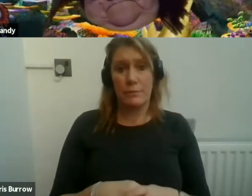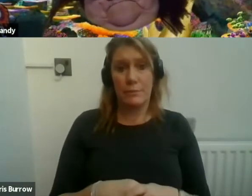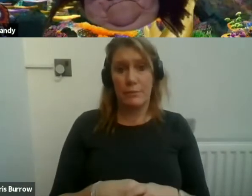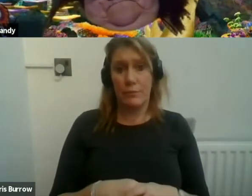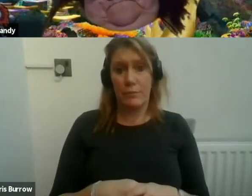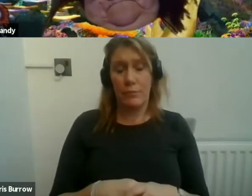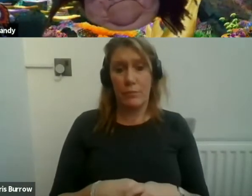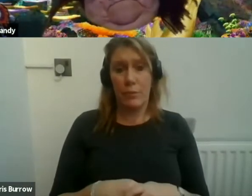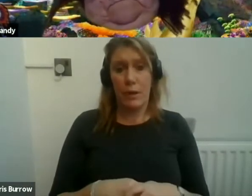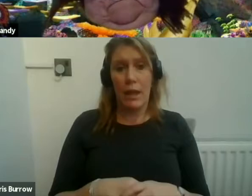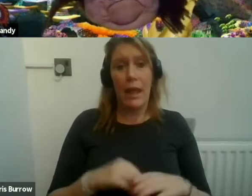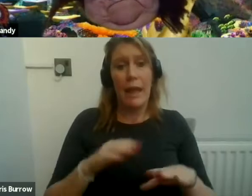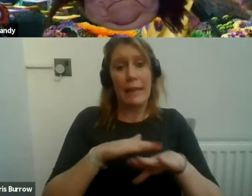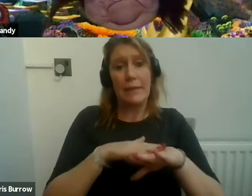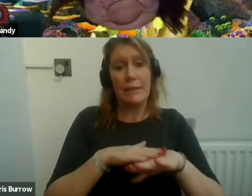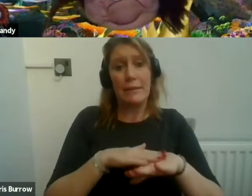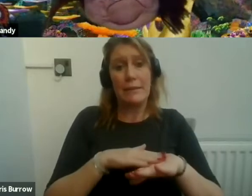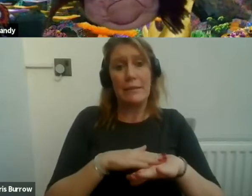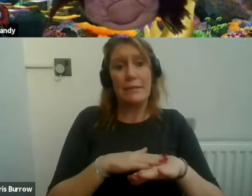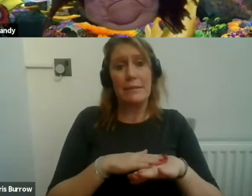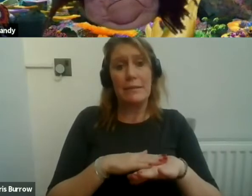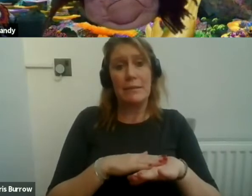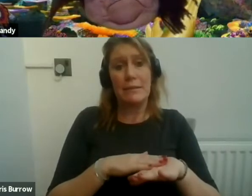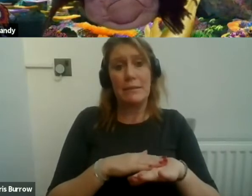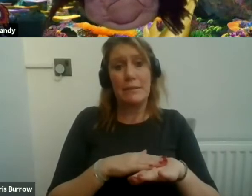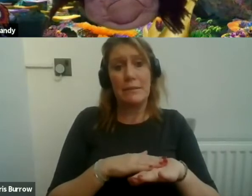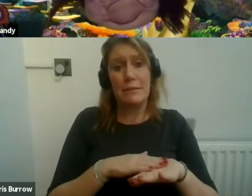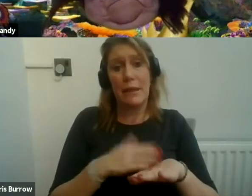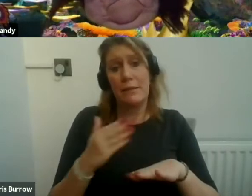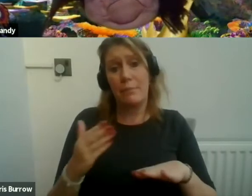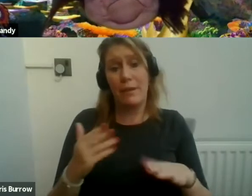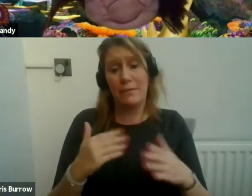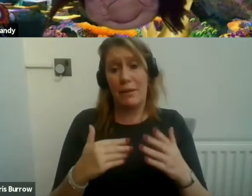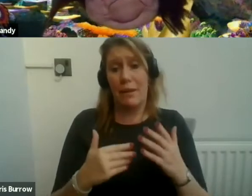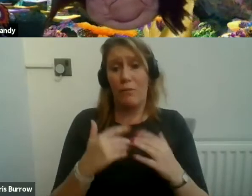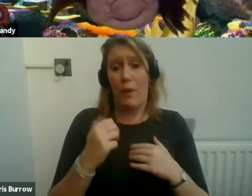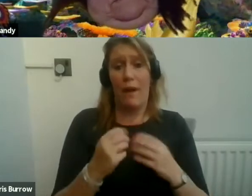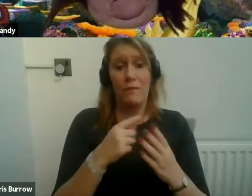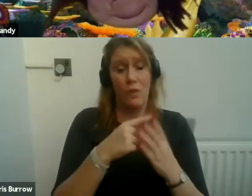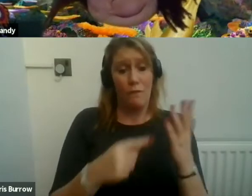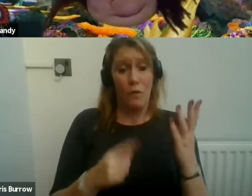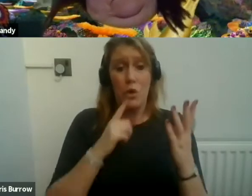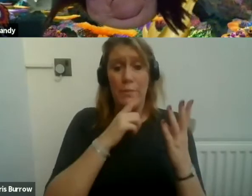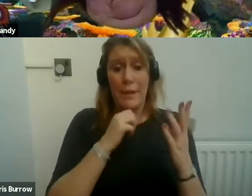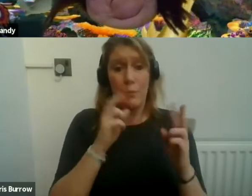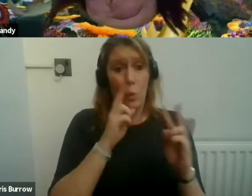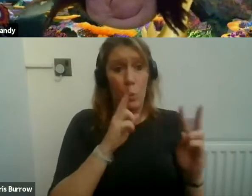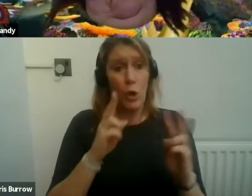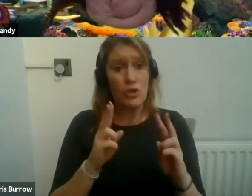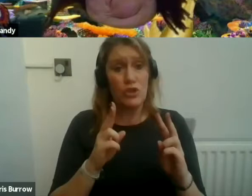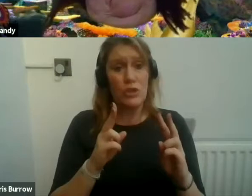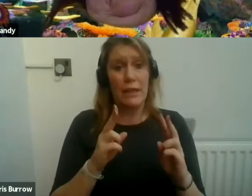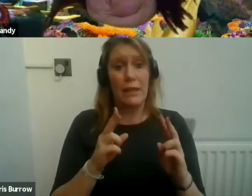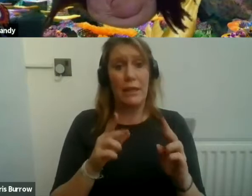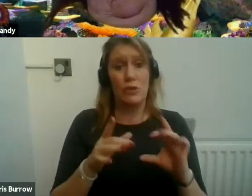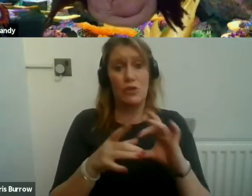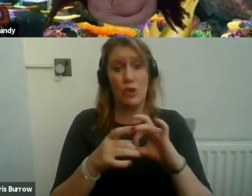in a way if we only have four people watching Together Unlocked! on our 102nd